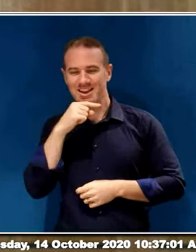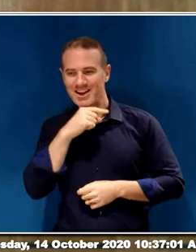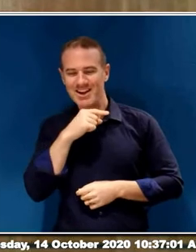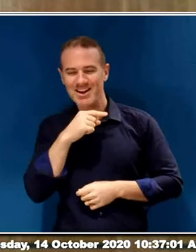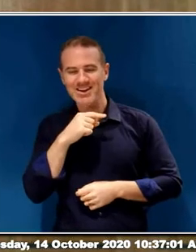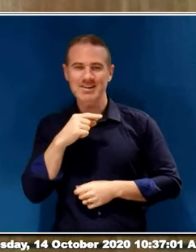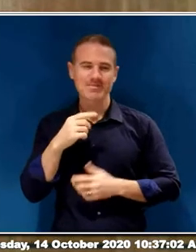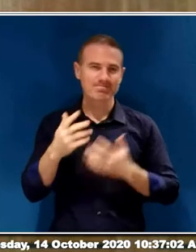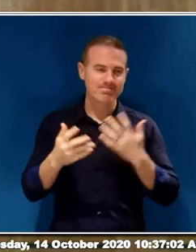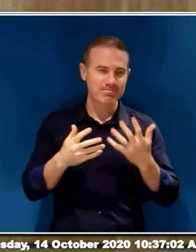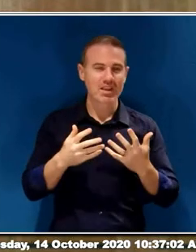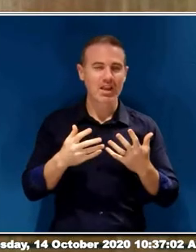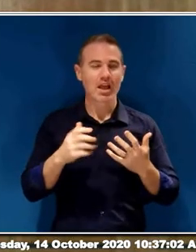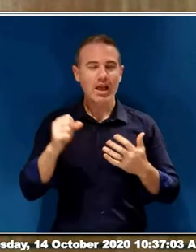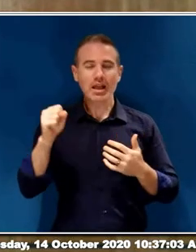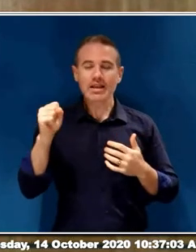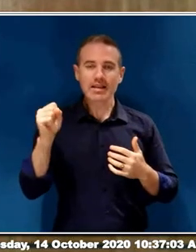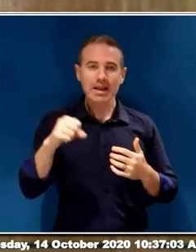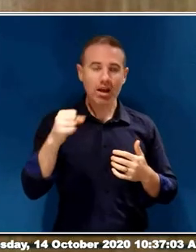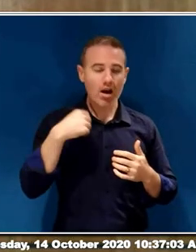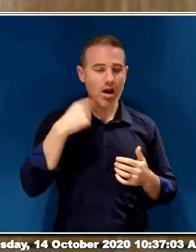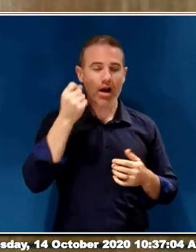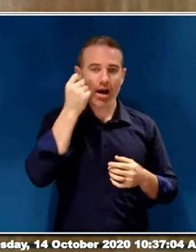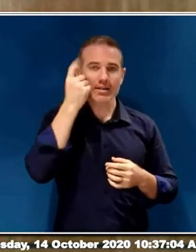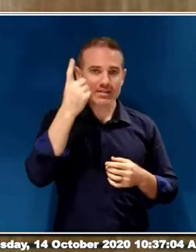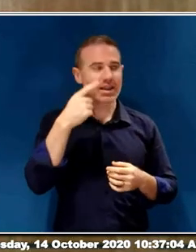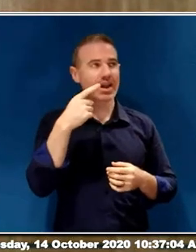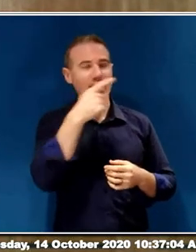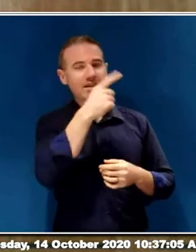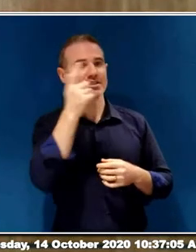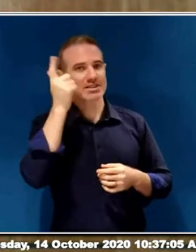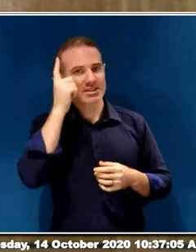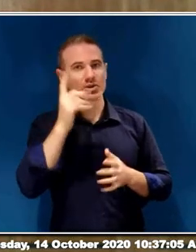and I appreciate that the teacher was thrilled that Kobe was engaged with the